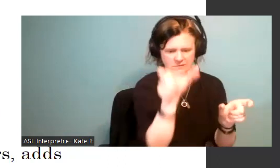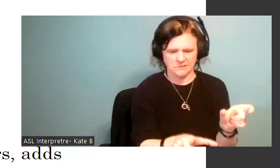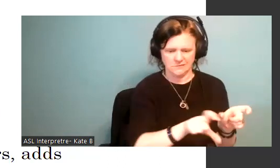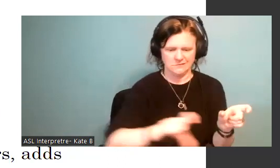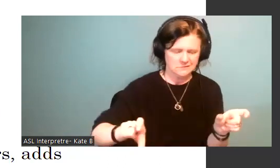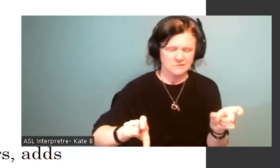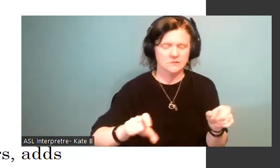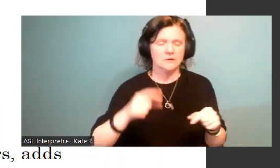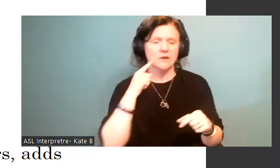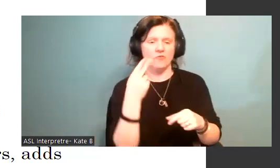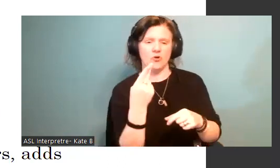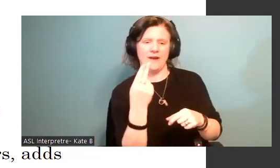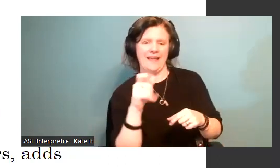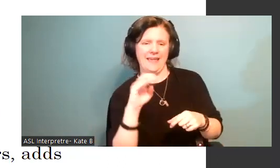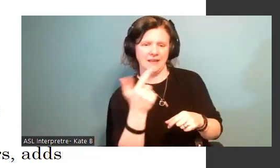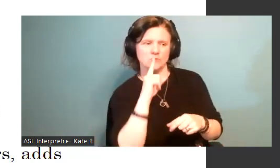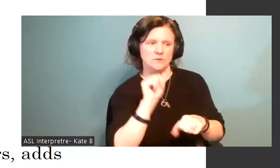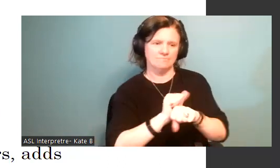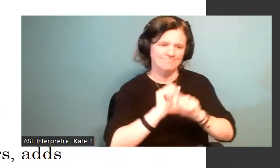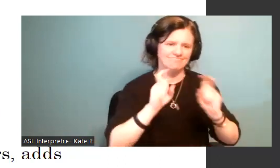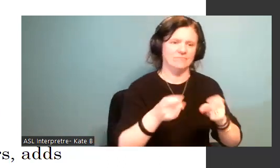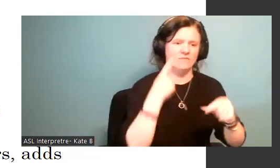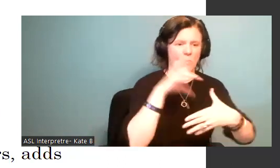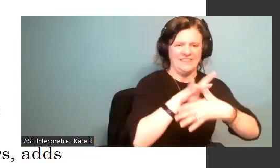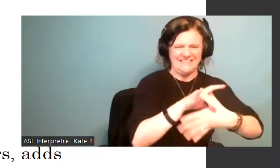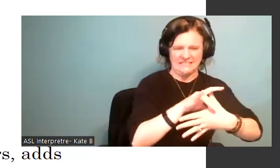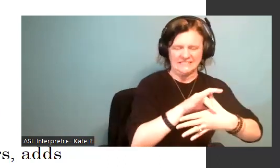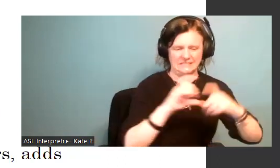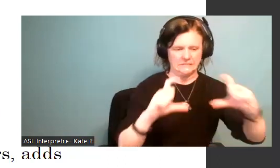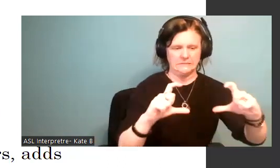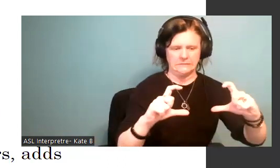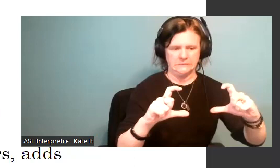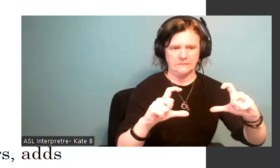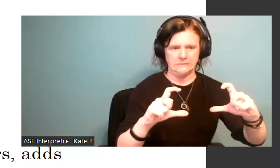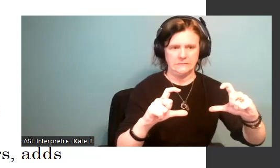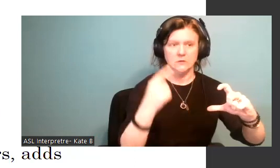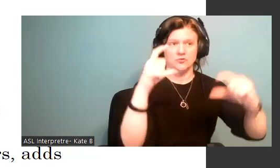and complementary to them. They should be used to mark out the major regions after page, where